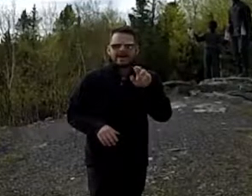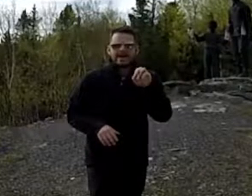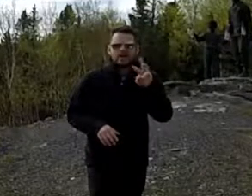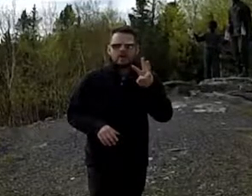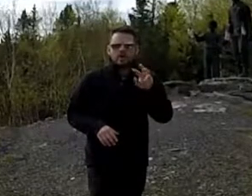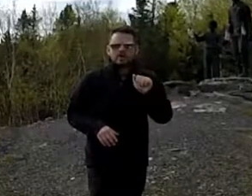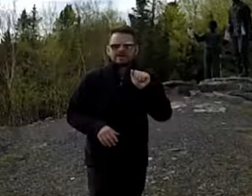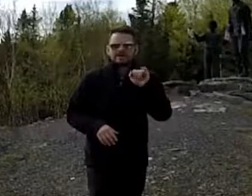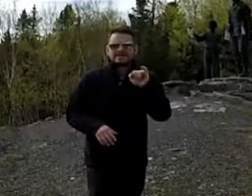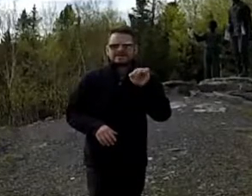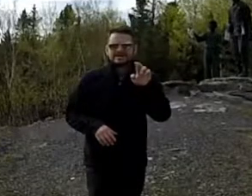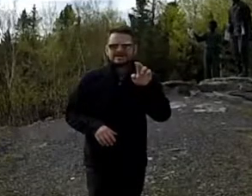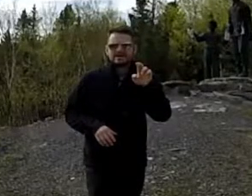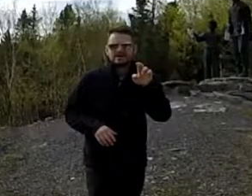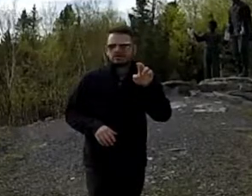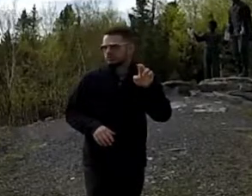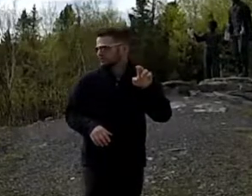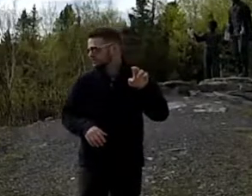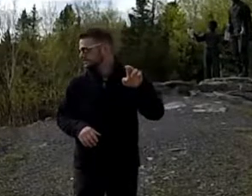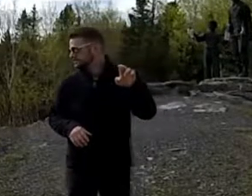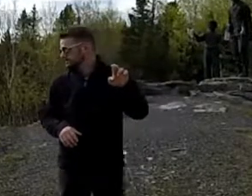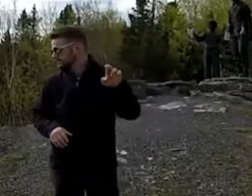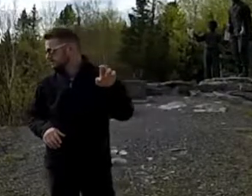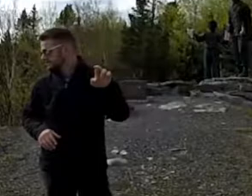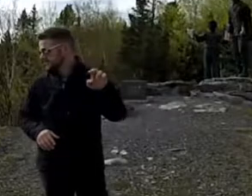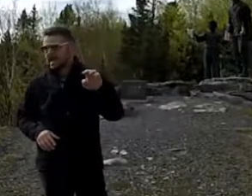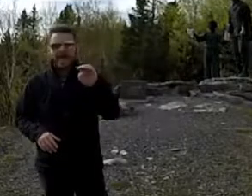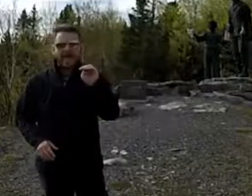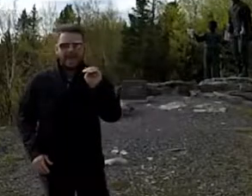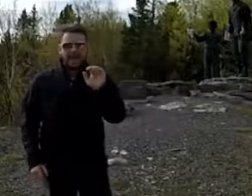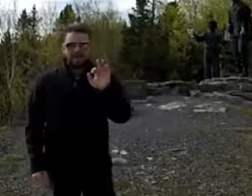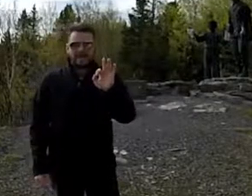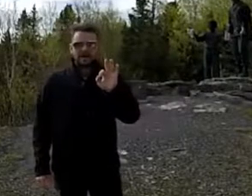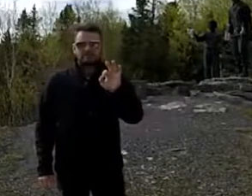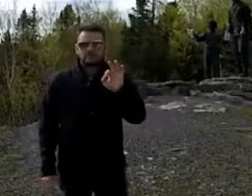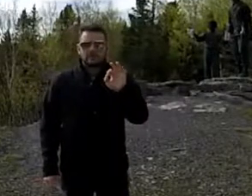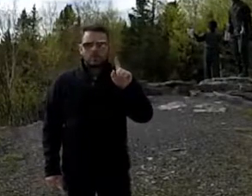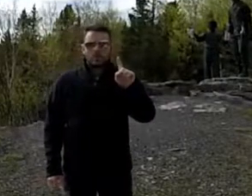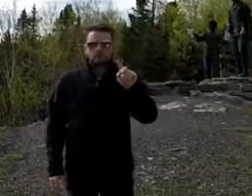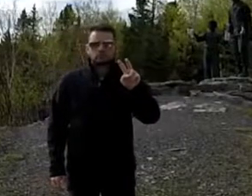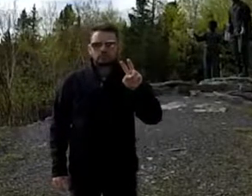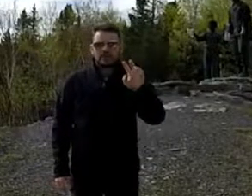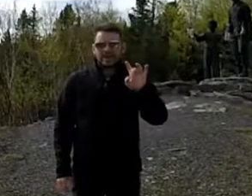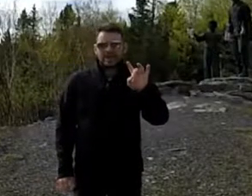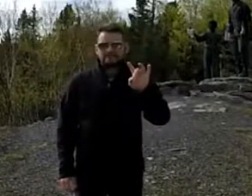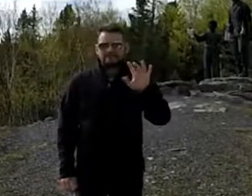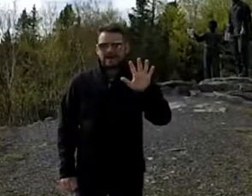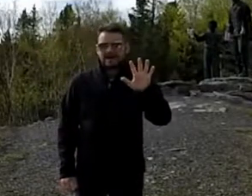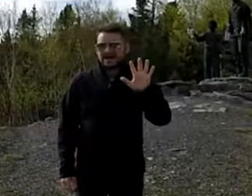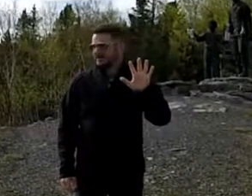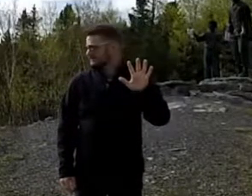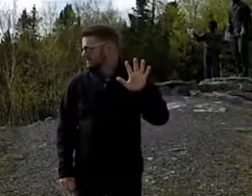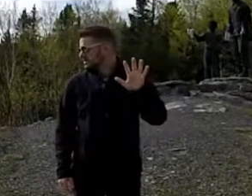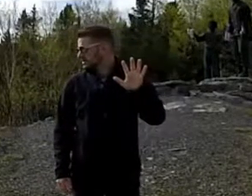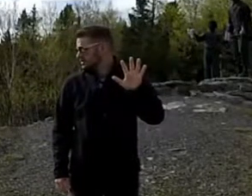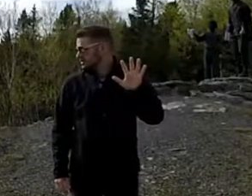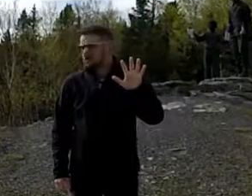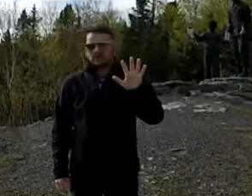the plane was Arrow Air MF 1285R.